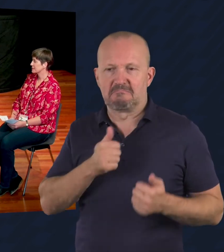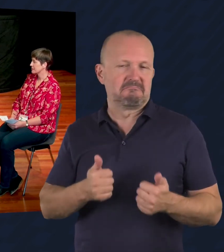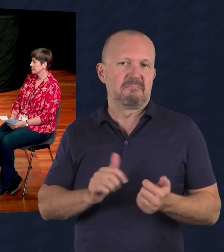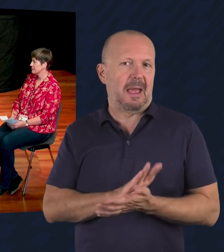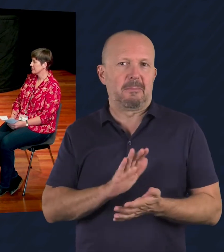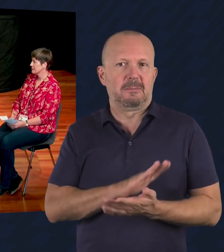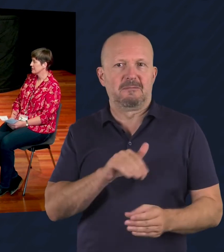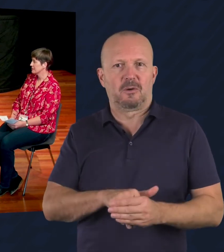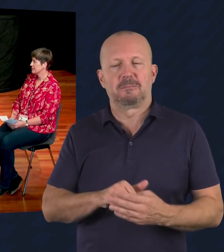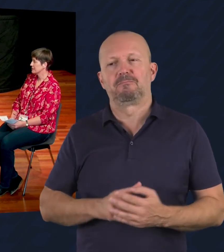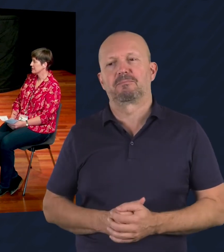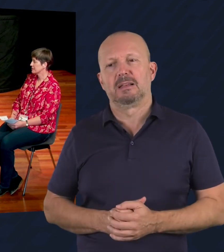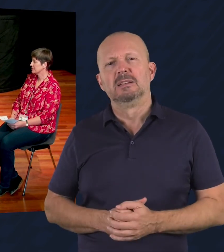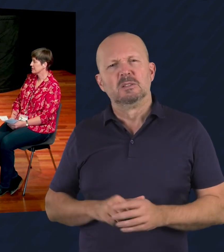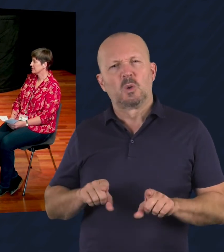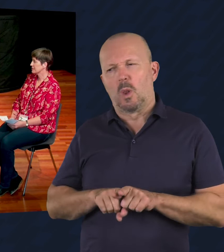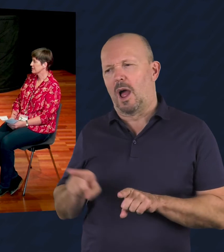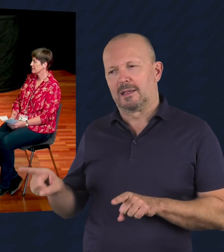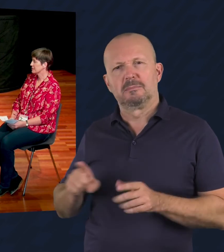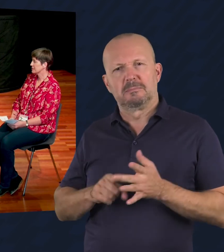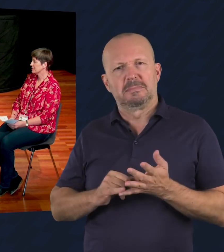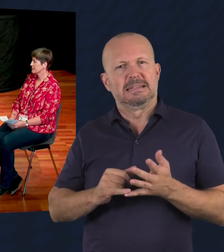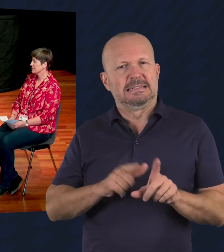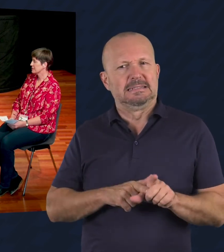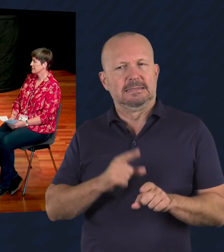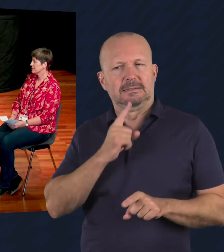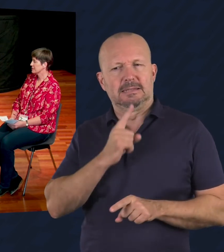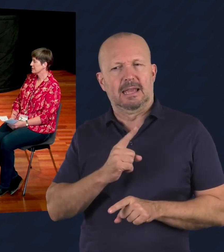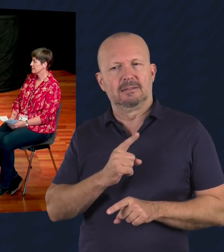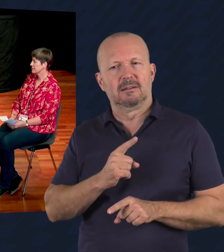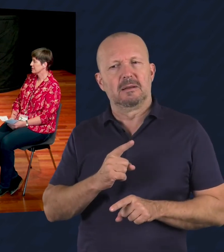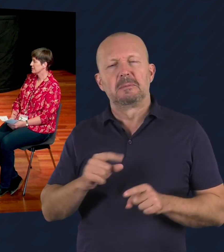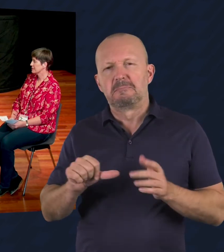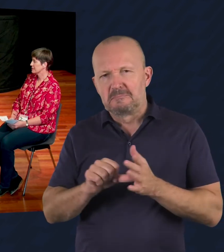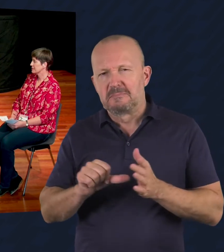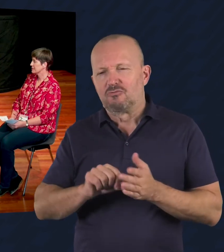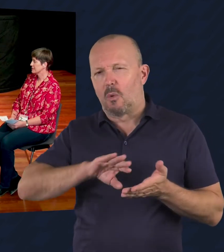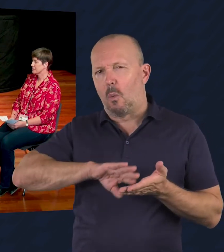As Izzy has outlined, the two biggest challenges, and I think the two things that the students learned and adapted to so quickly,